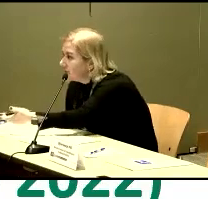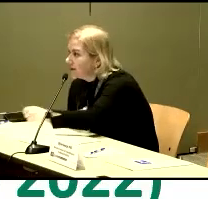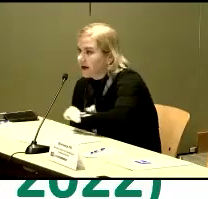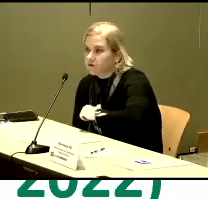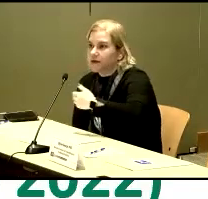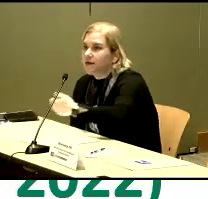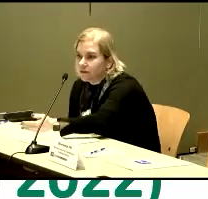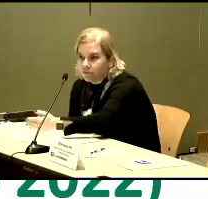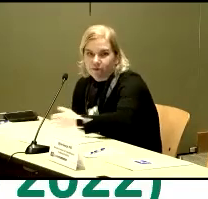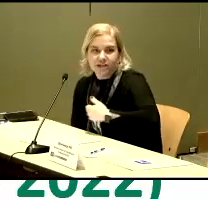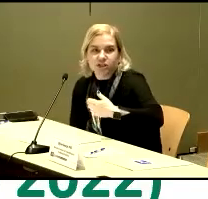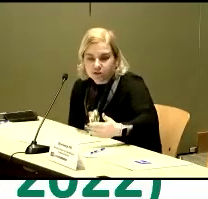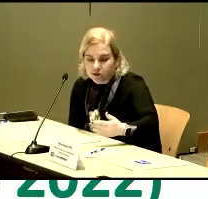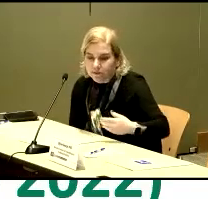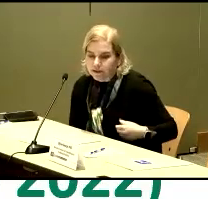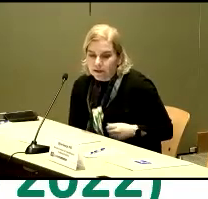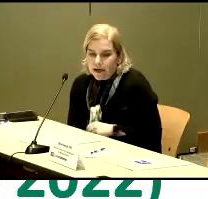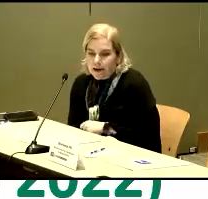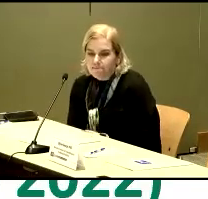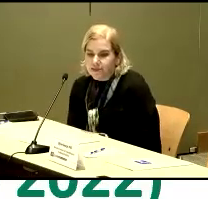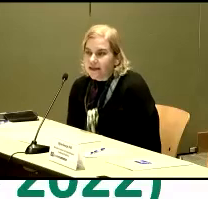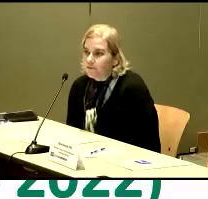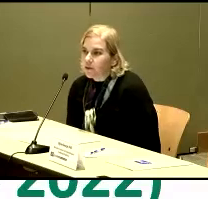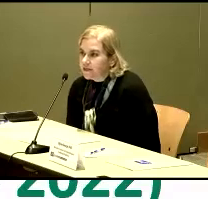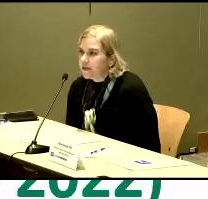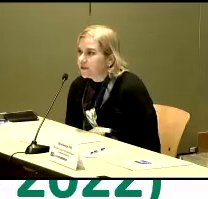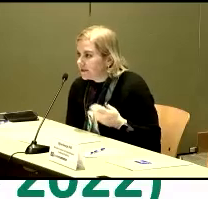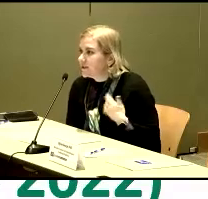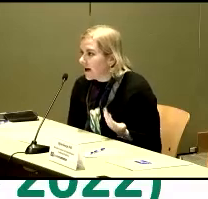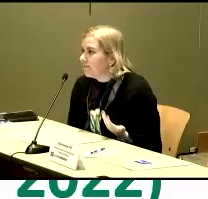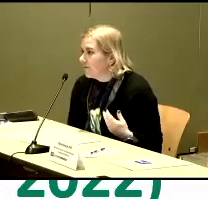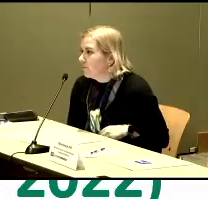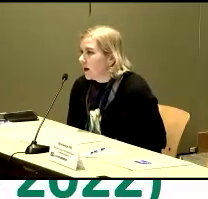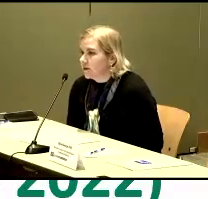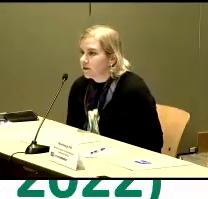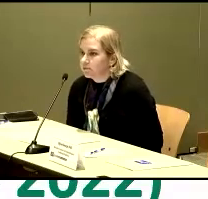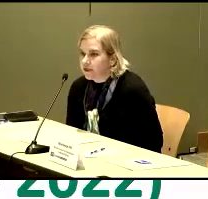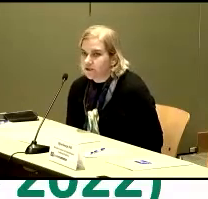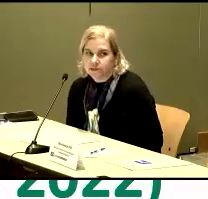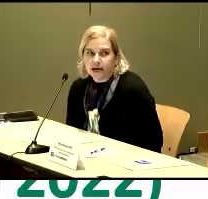into the care that they need, the prevention, the treatment that they will need to stop that from becoming a completed suicide?"